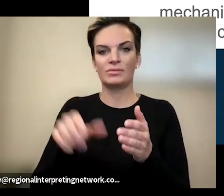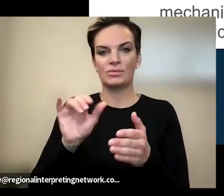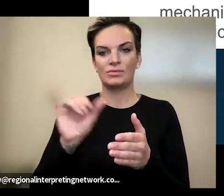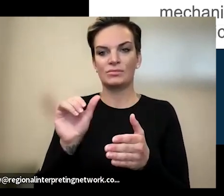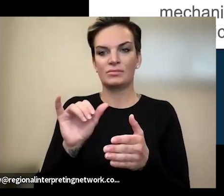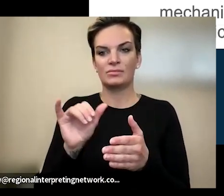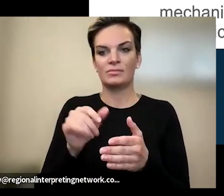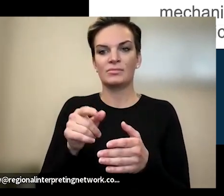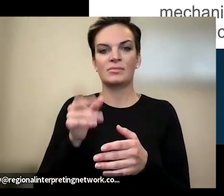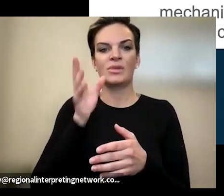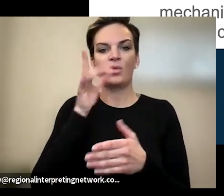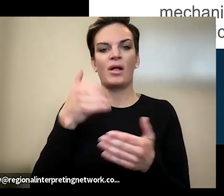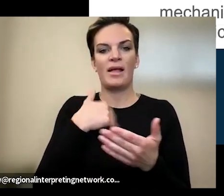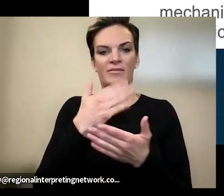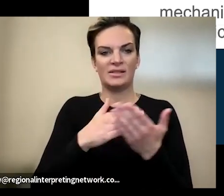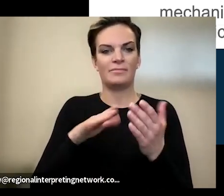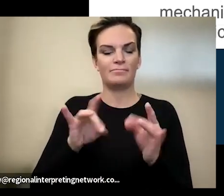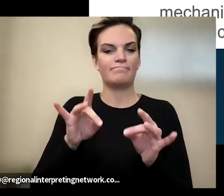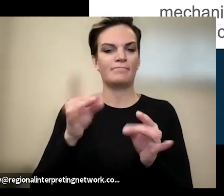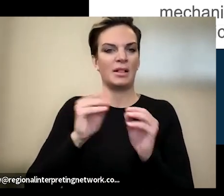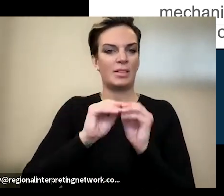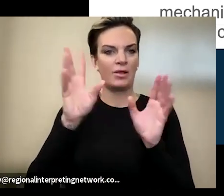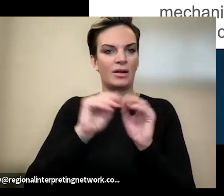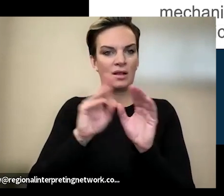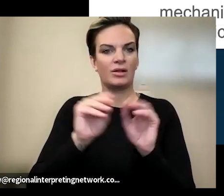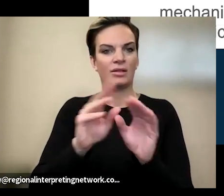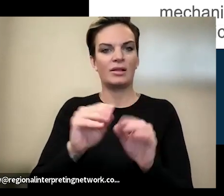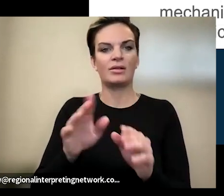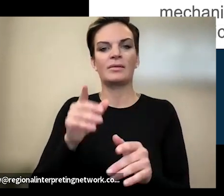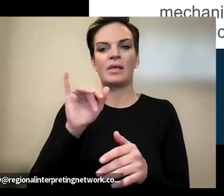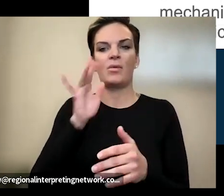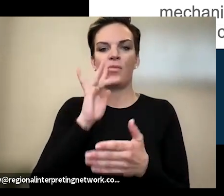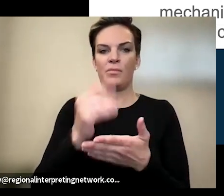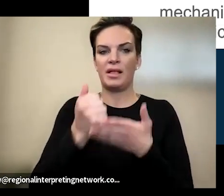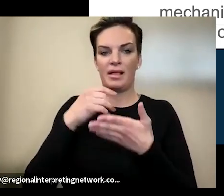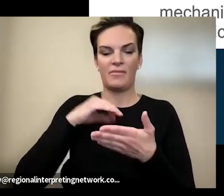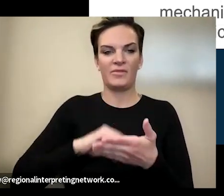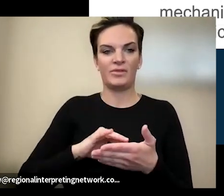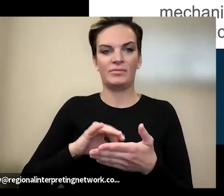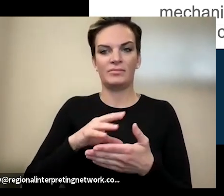moments of clarity, and you will be able to inform yourself to just empower yourself to make sound